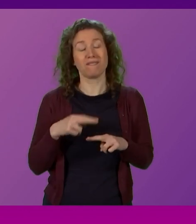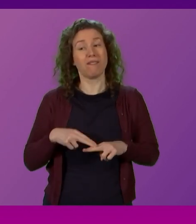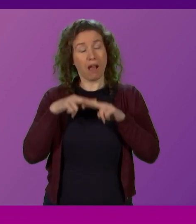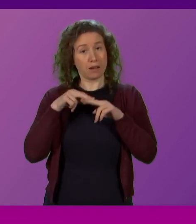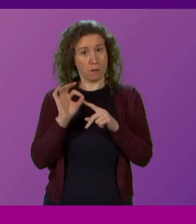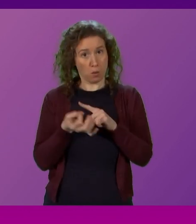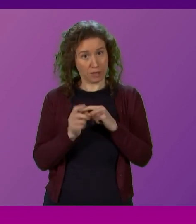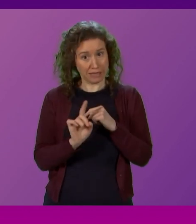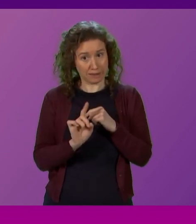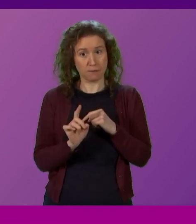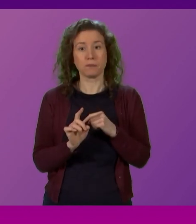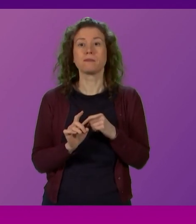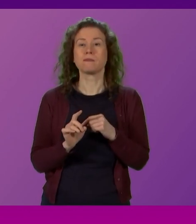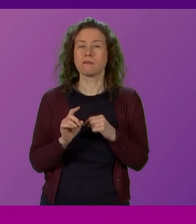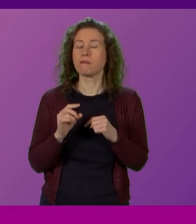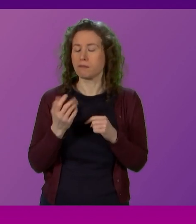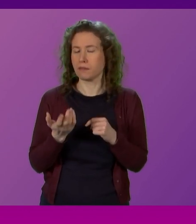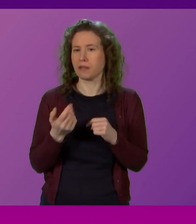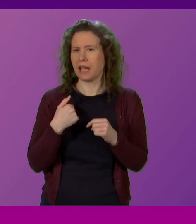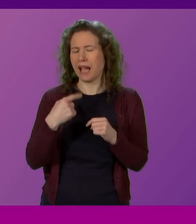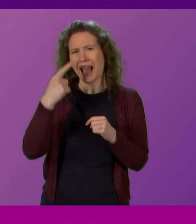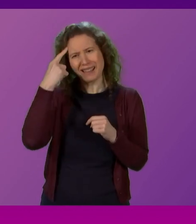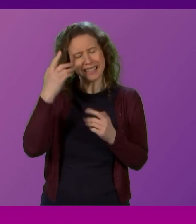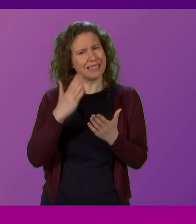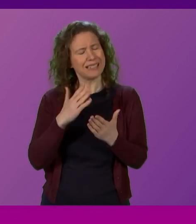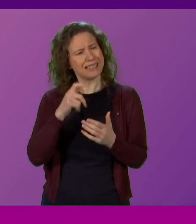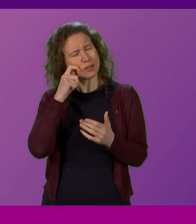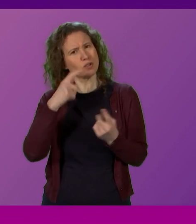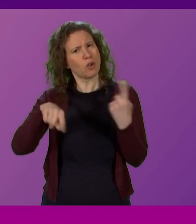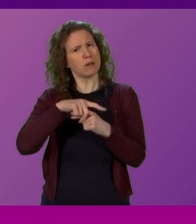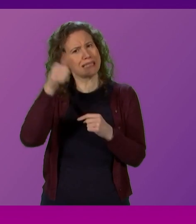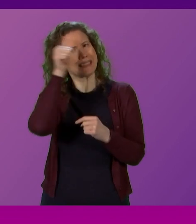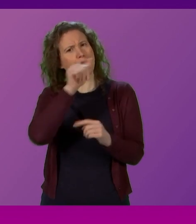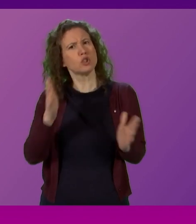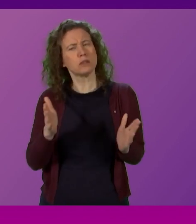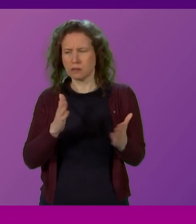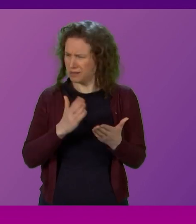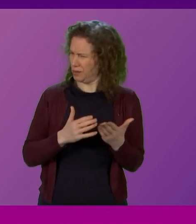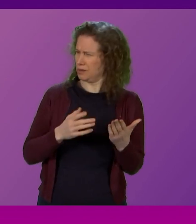Finally, it insults people’s intelligence to suggest that the problems that are being